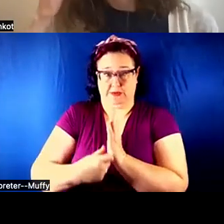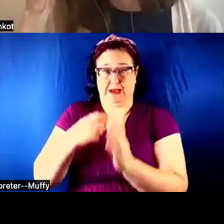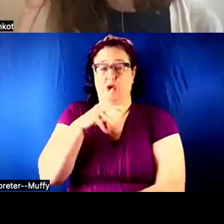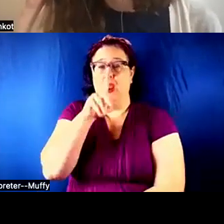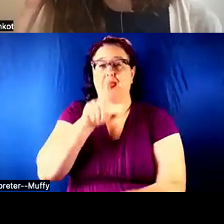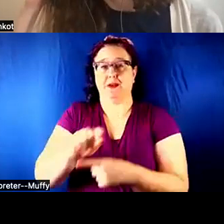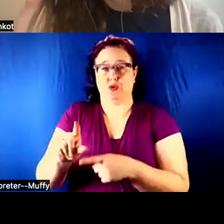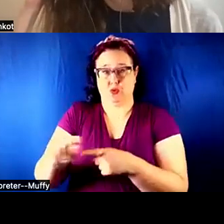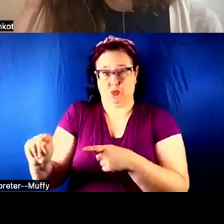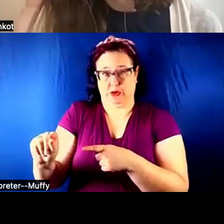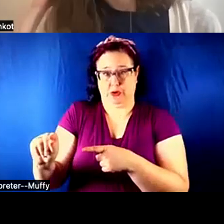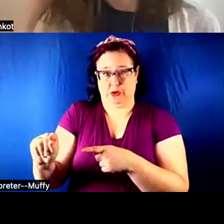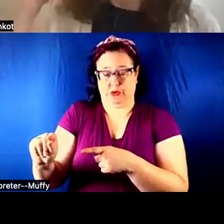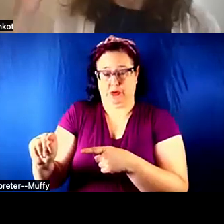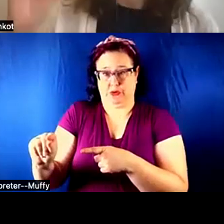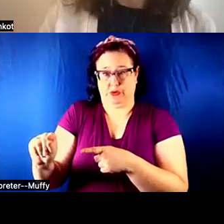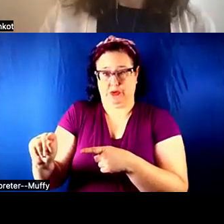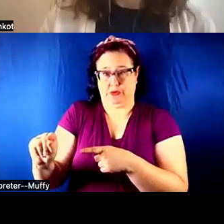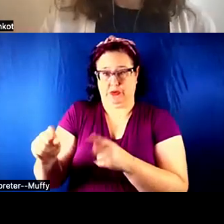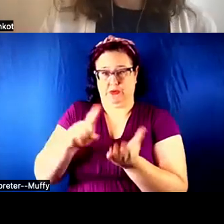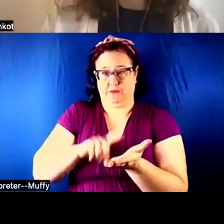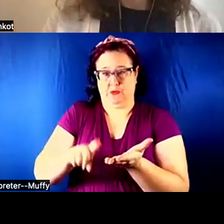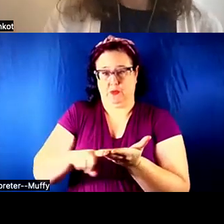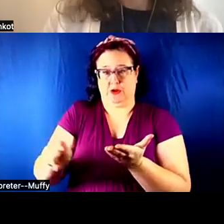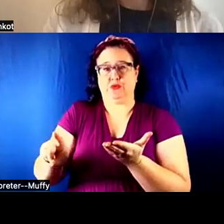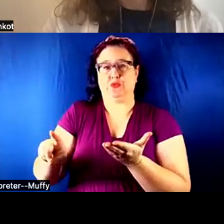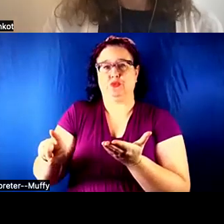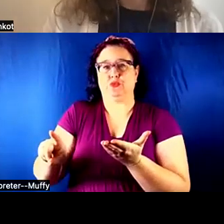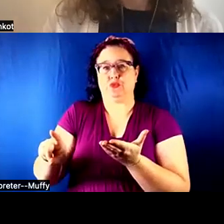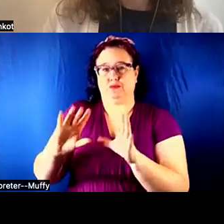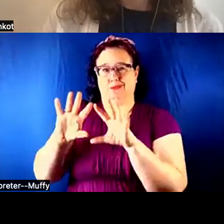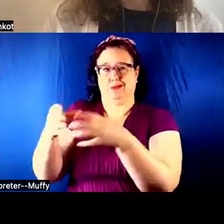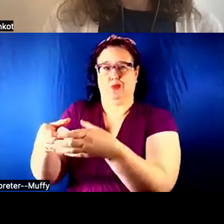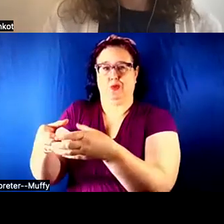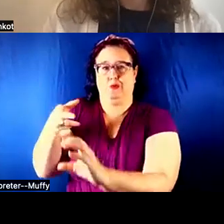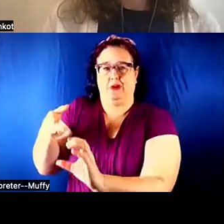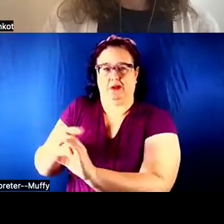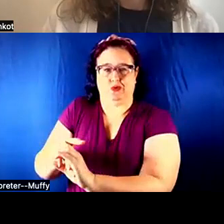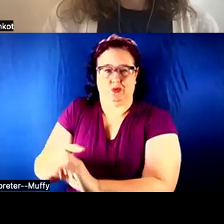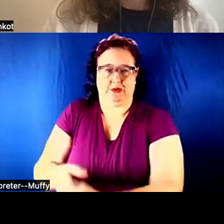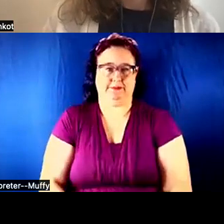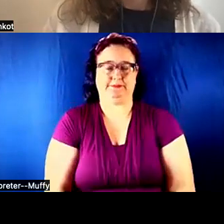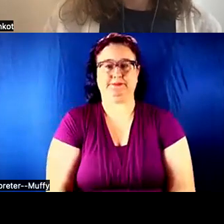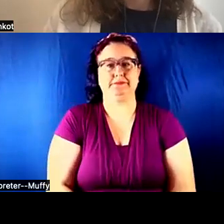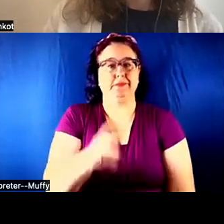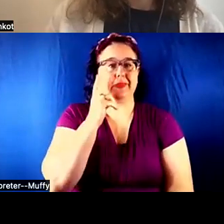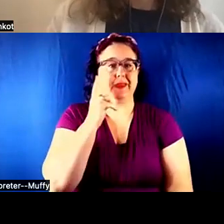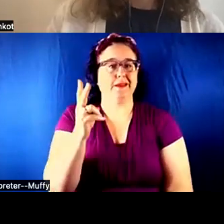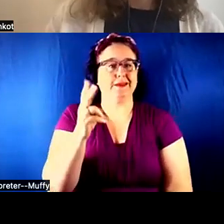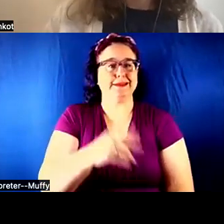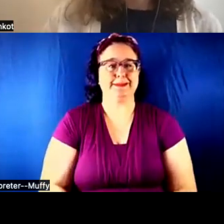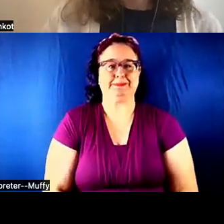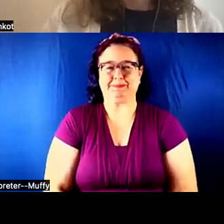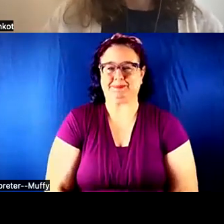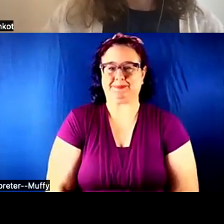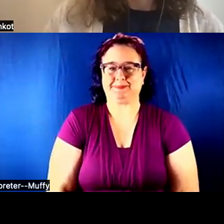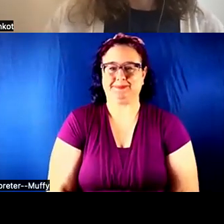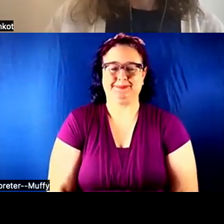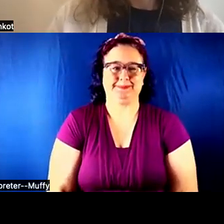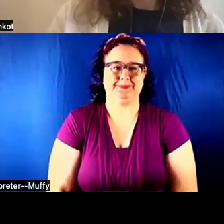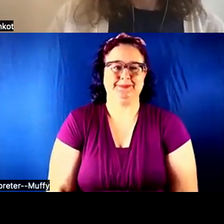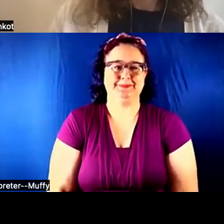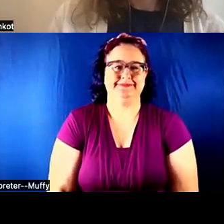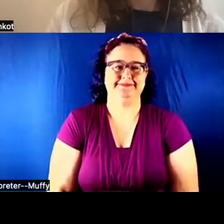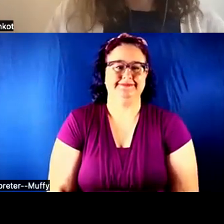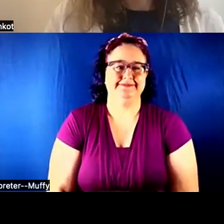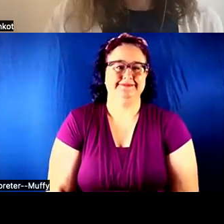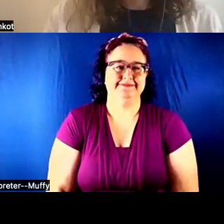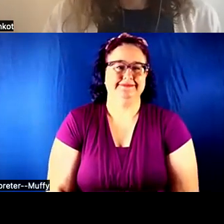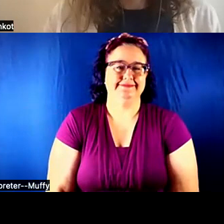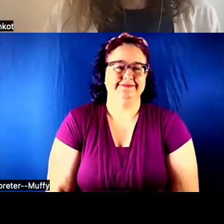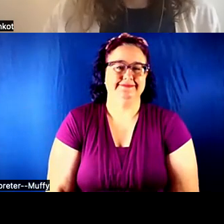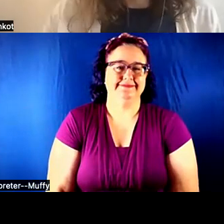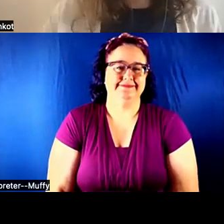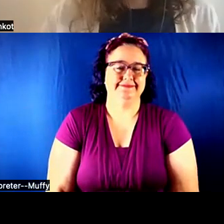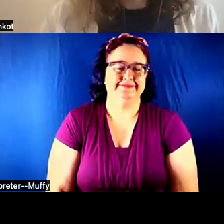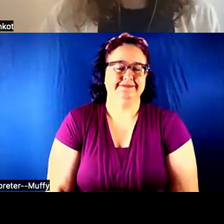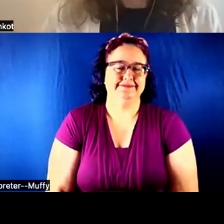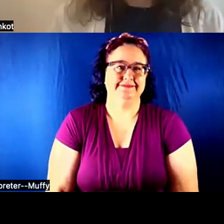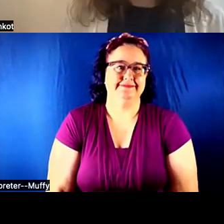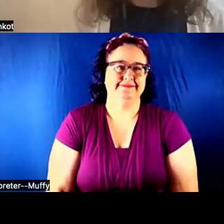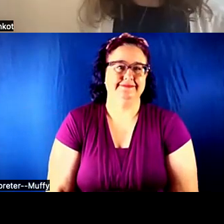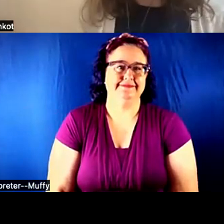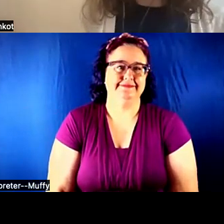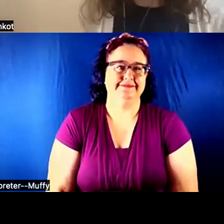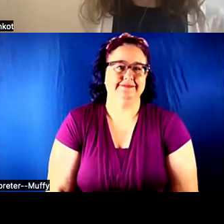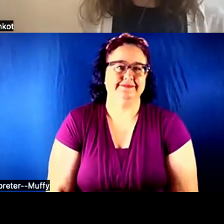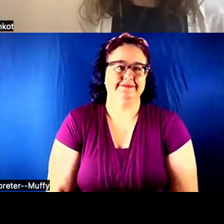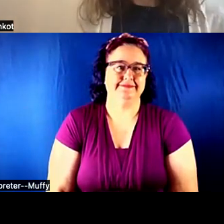and look at the research platform period -- platform. I will see what I have missed already.